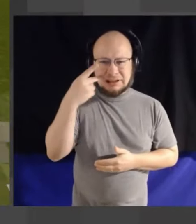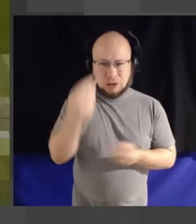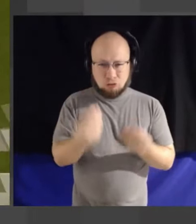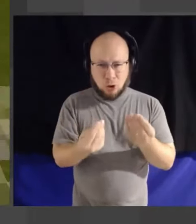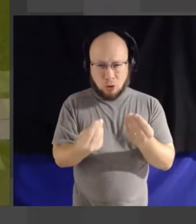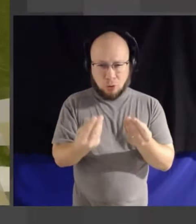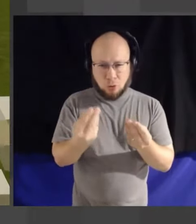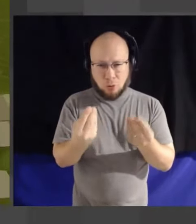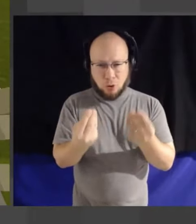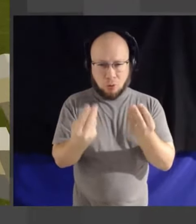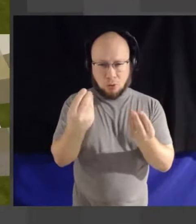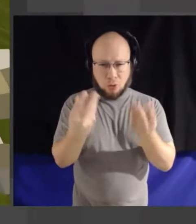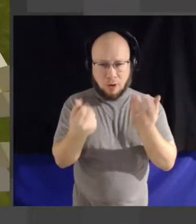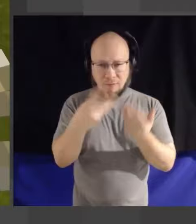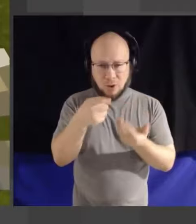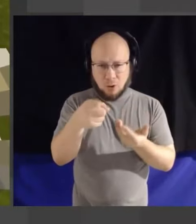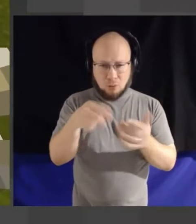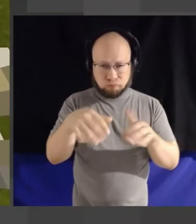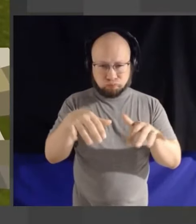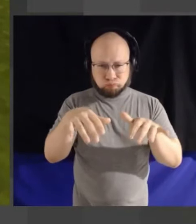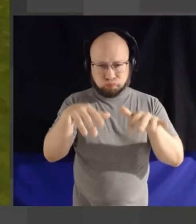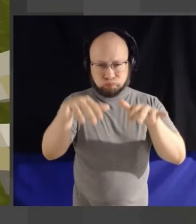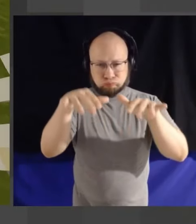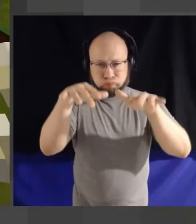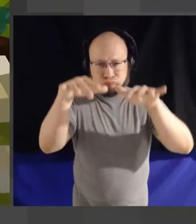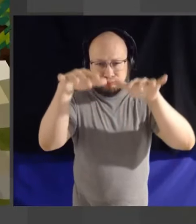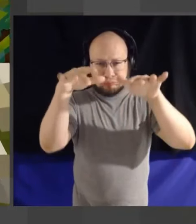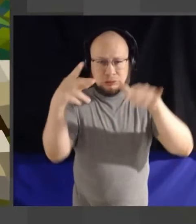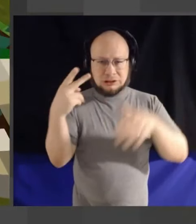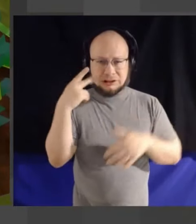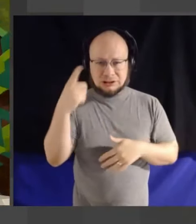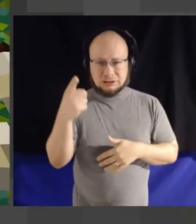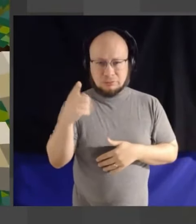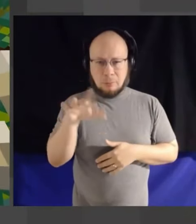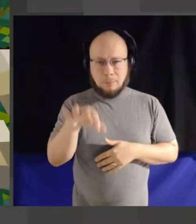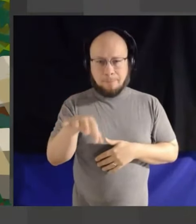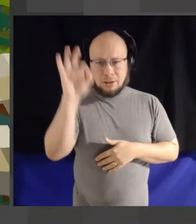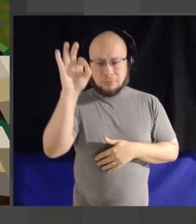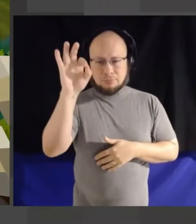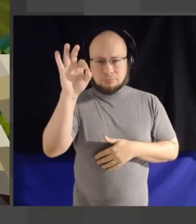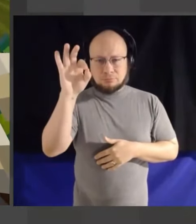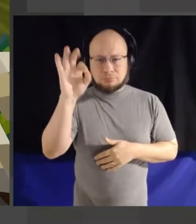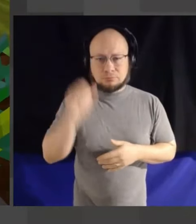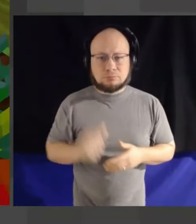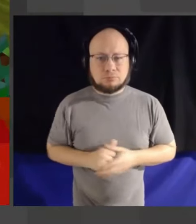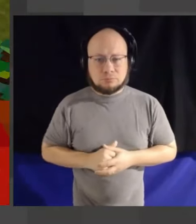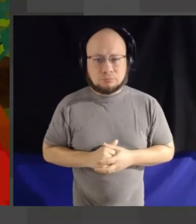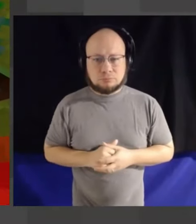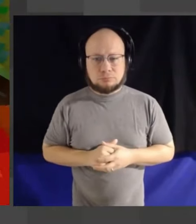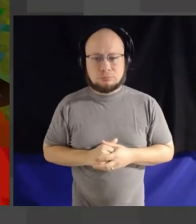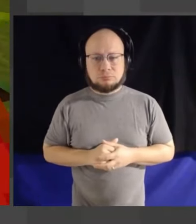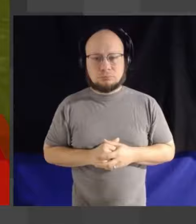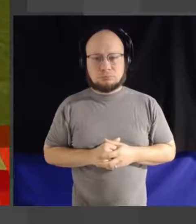SEEDS AND USE THE CROPS. SEE, THEY ARE KIND OF GROWING. YOU'VE GOT A COUPLE OF THEM GETTING TO THE FLOWER STAGE. GOT A FEW NOW THAT I CAN